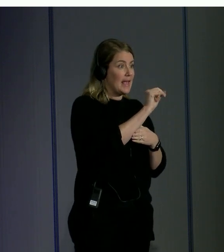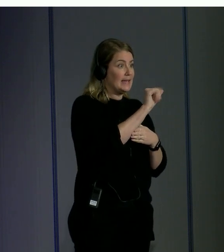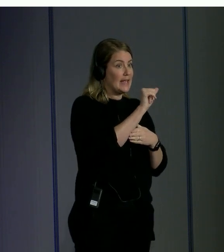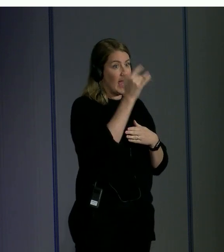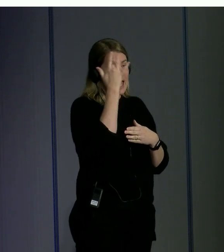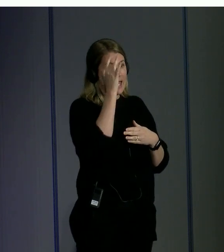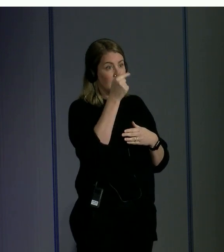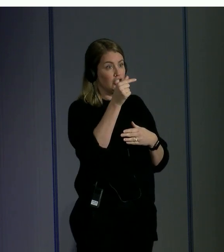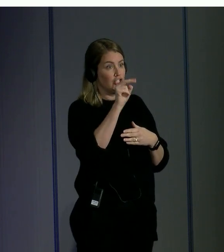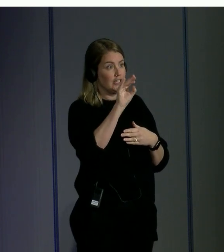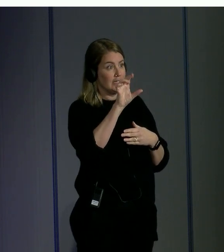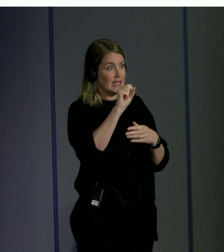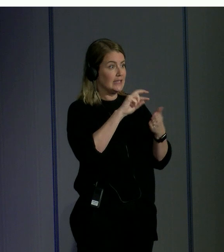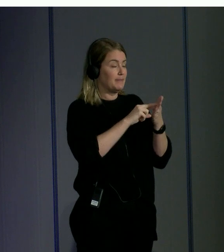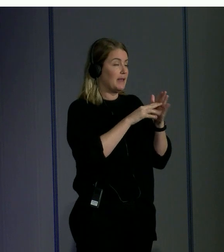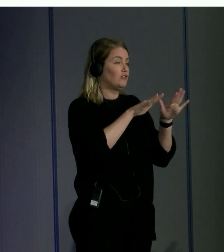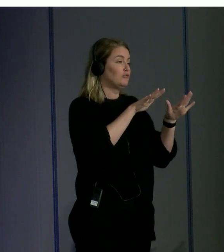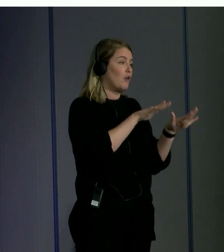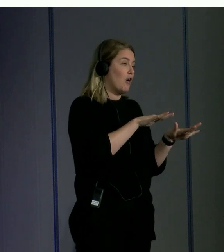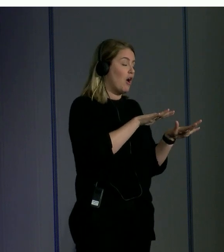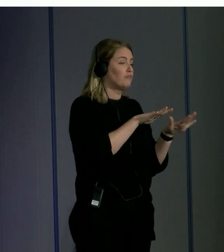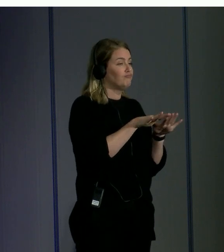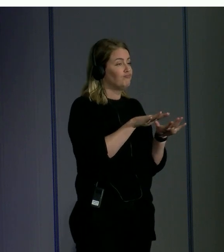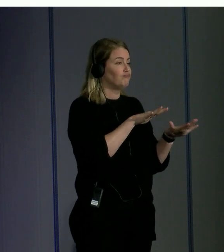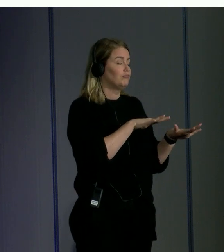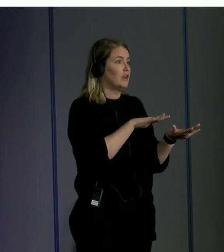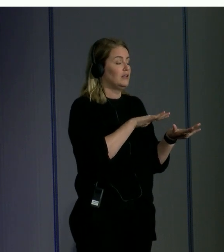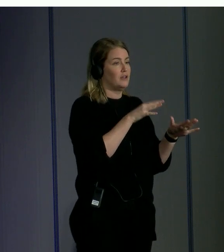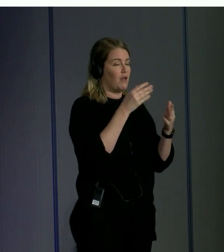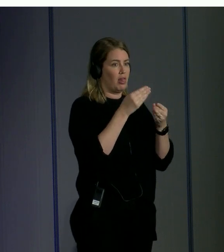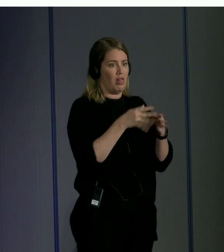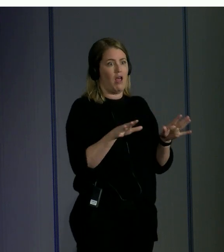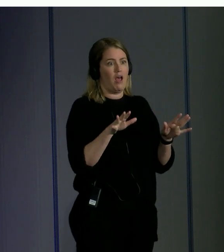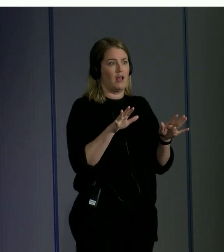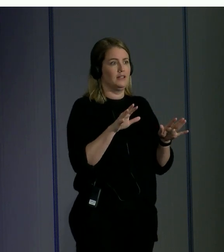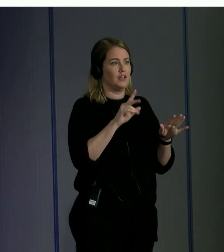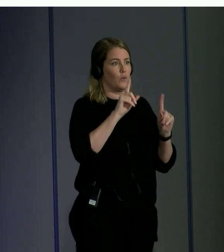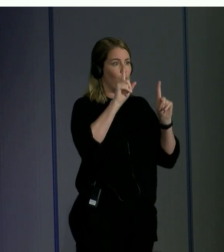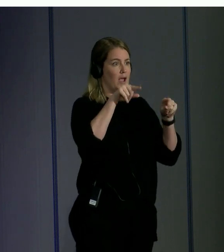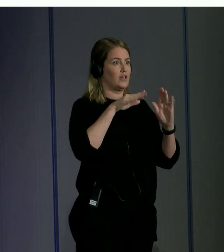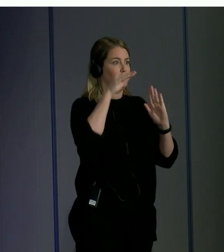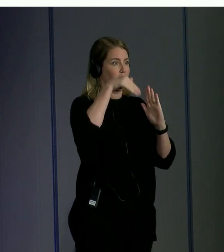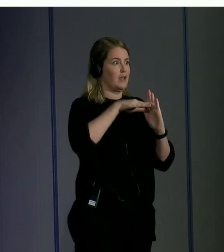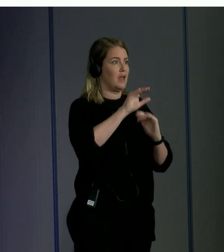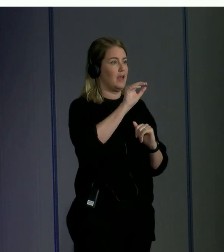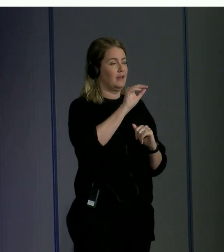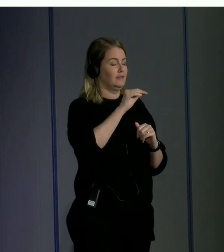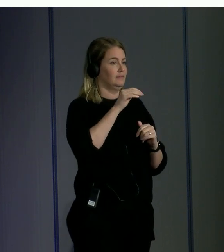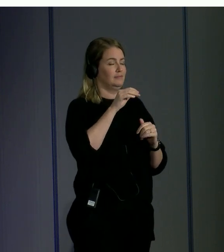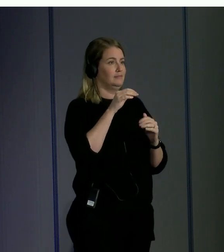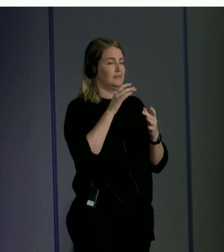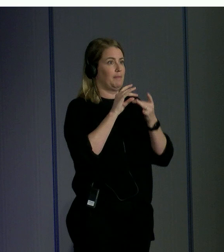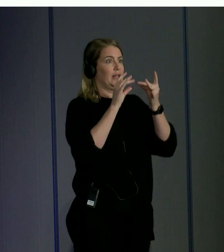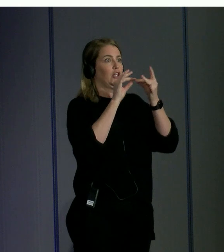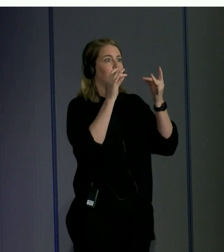going from calm and collected to getting lost in the amusement park at mere mention of a wrong topic.